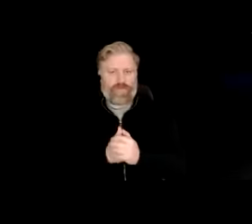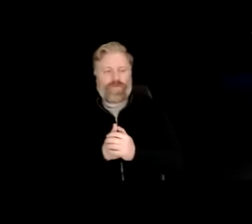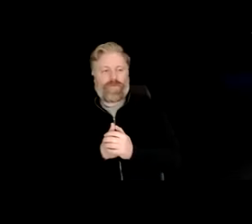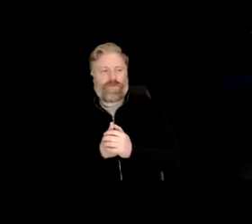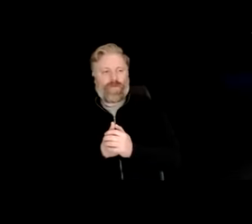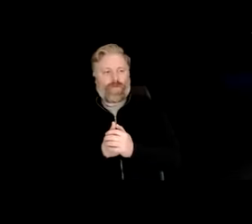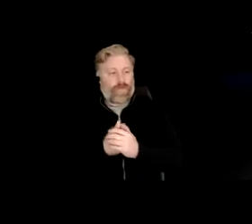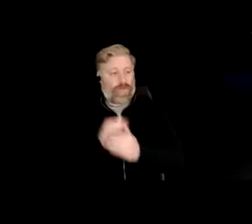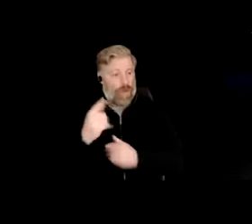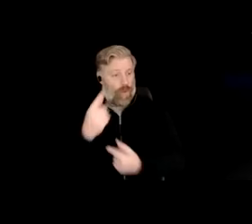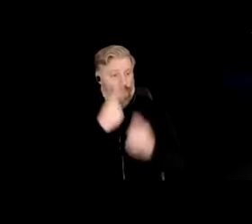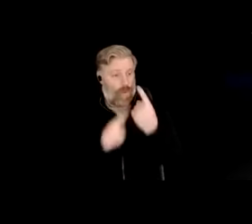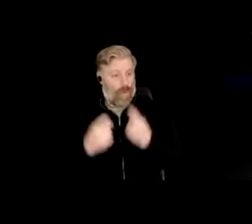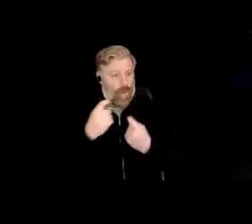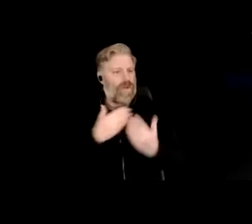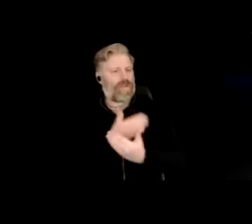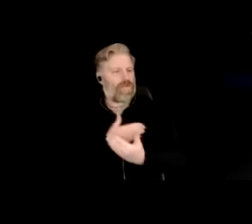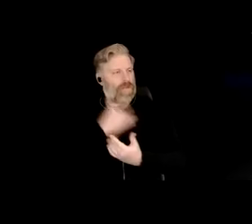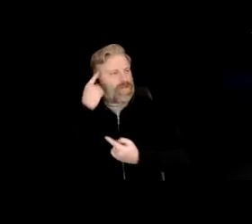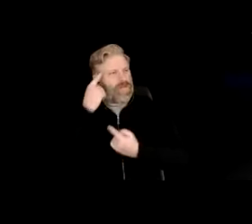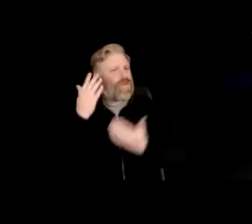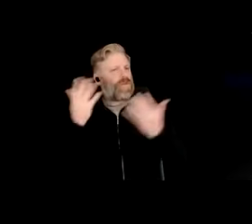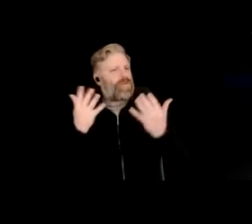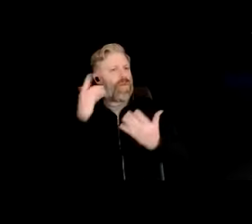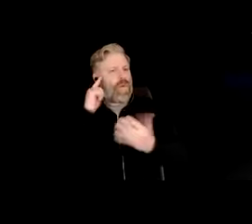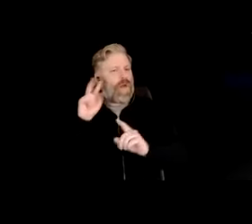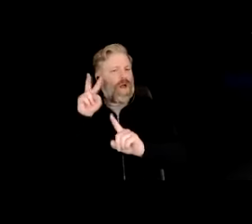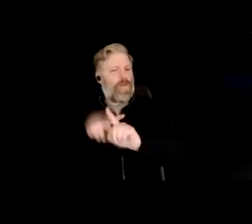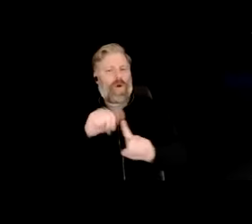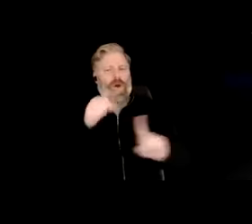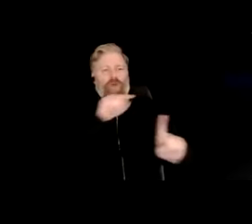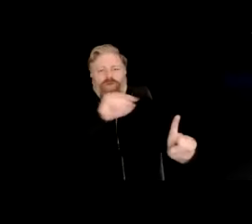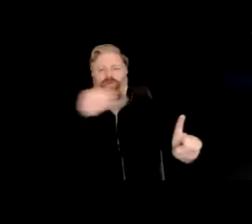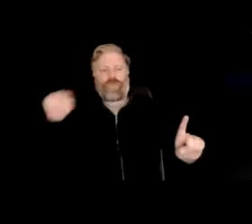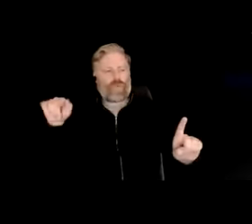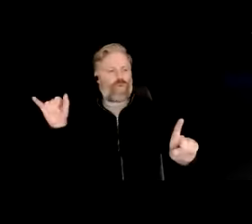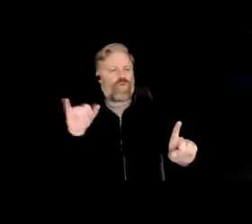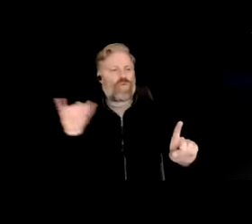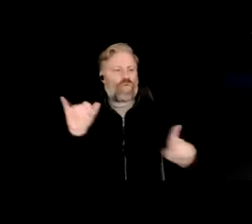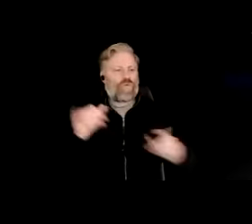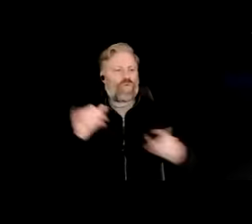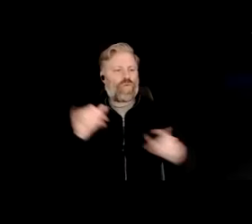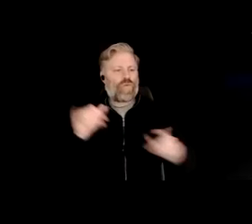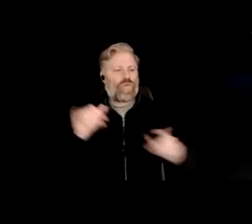that may be relevant to others in the group. If you have questions that are probably very specific to your situation,